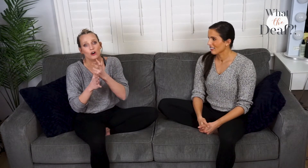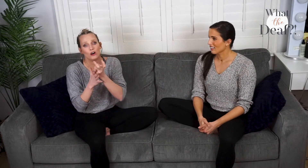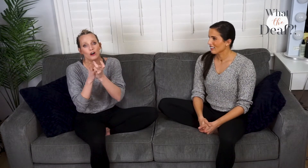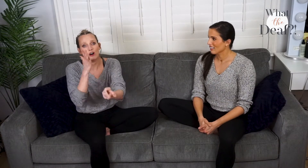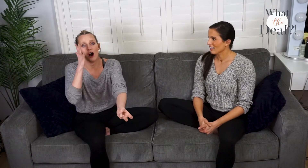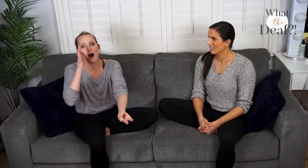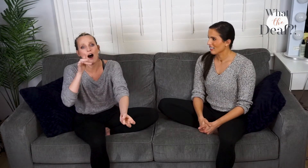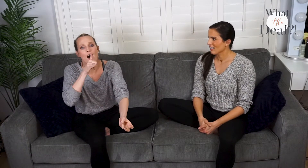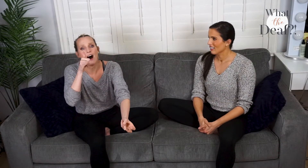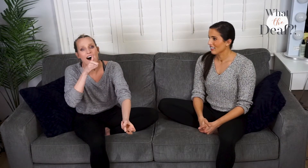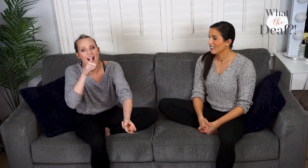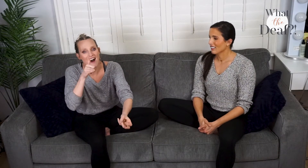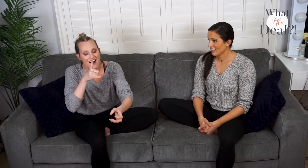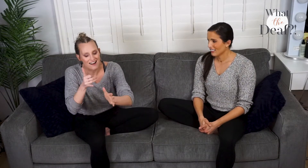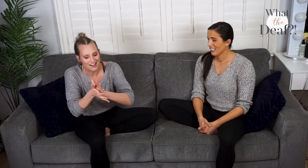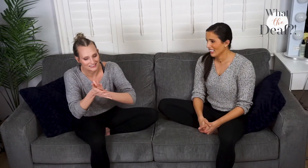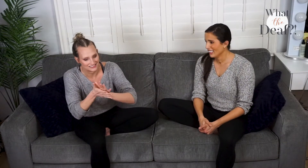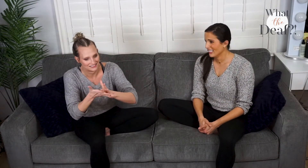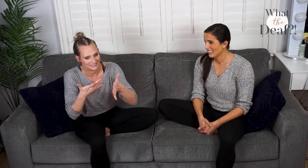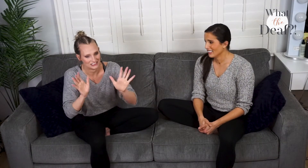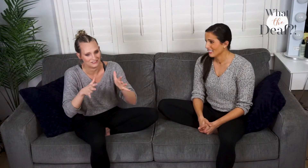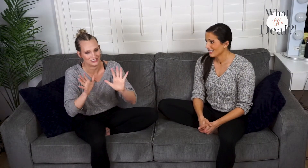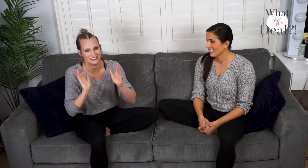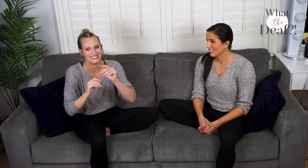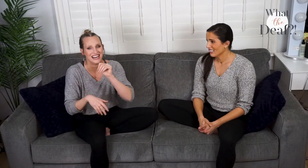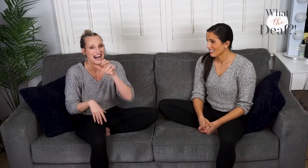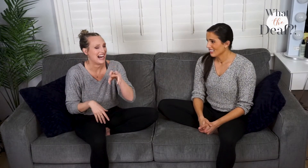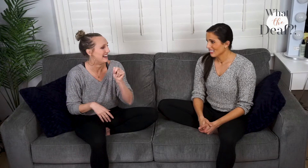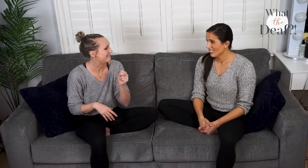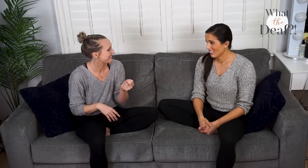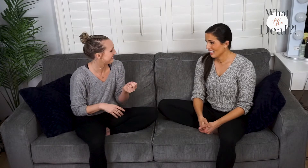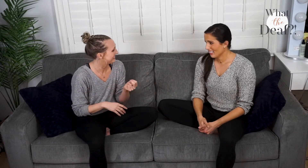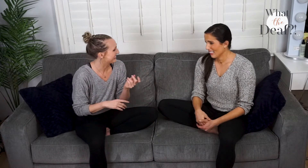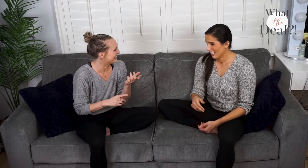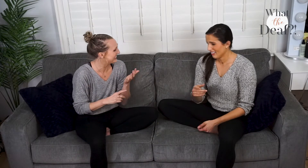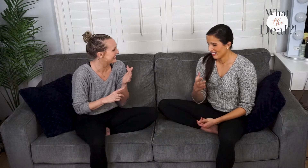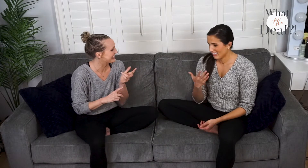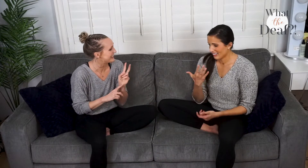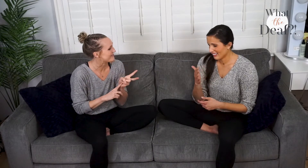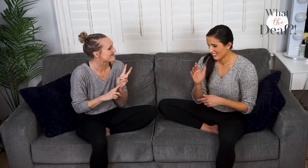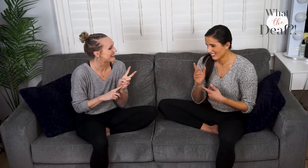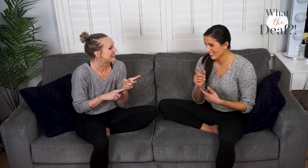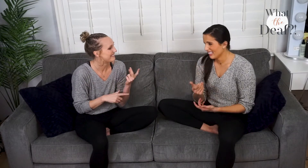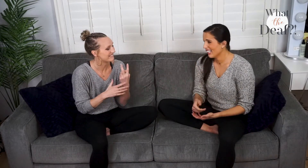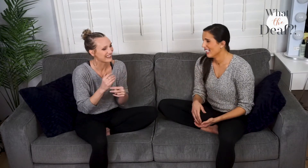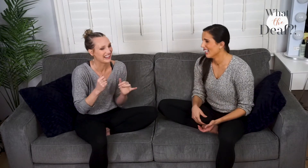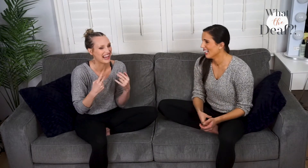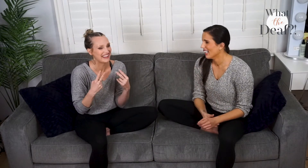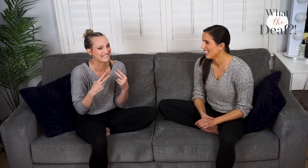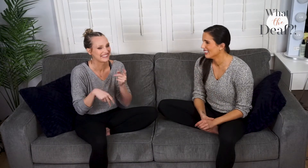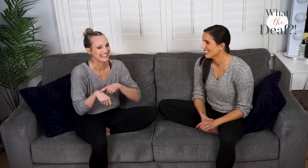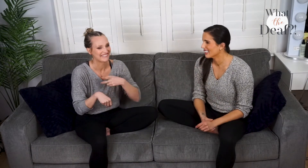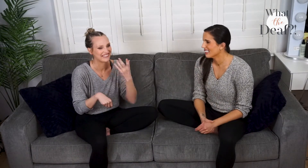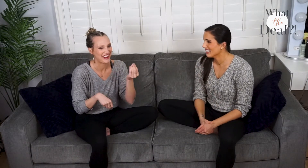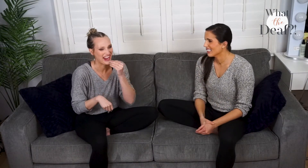and got in and it was so refreshing and so nice. And, but like, not even two minutes later, Sarah and I looked at each other and we're like,